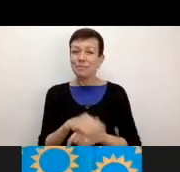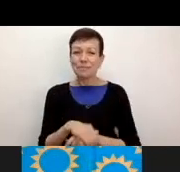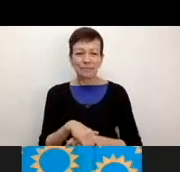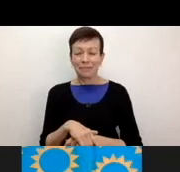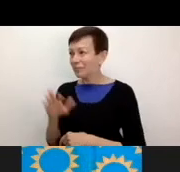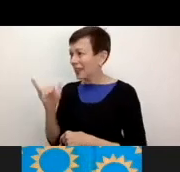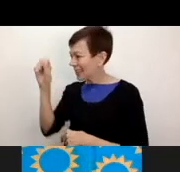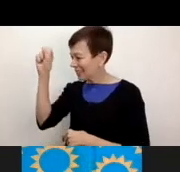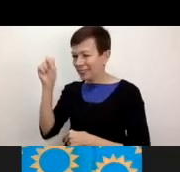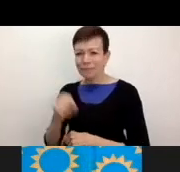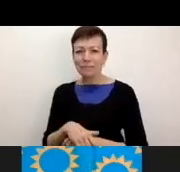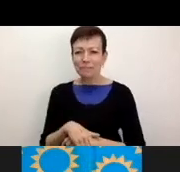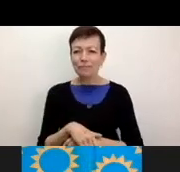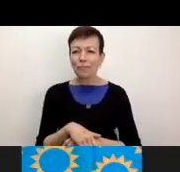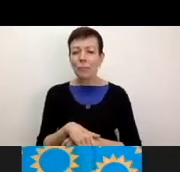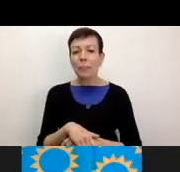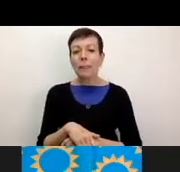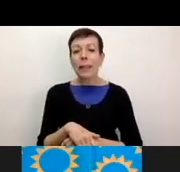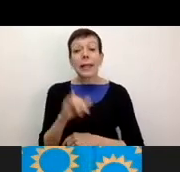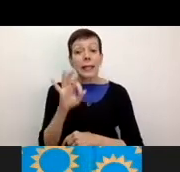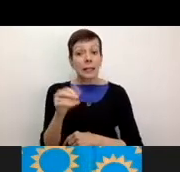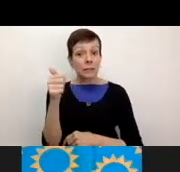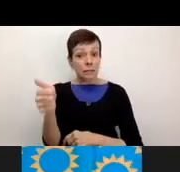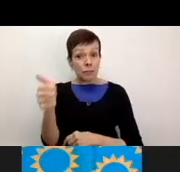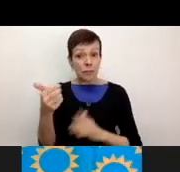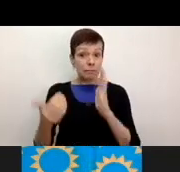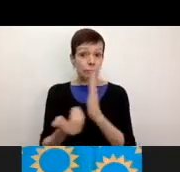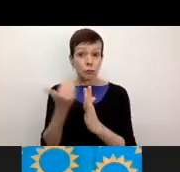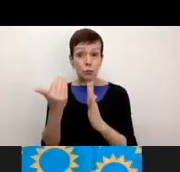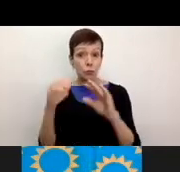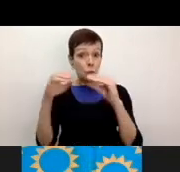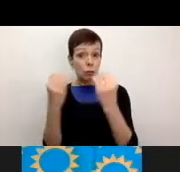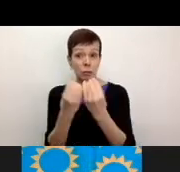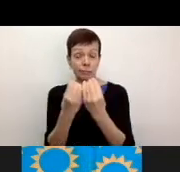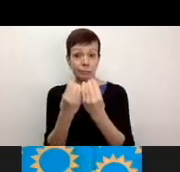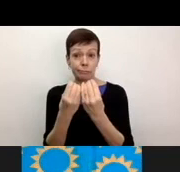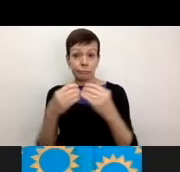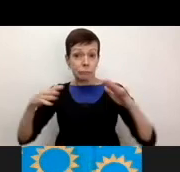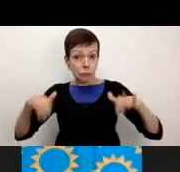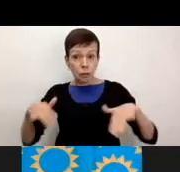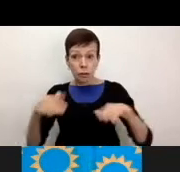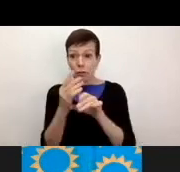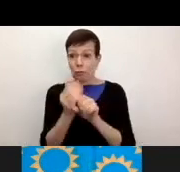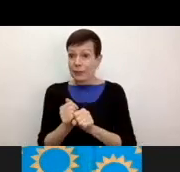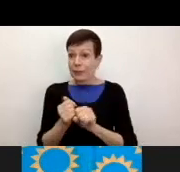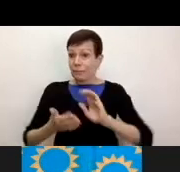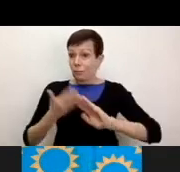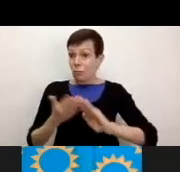So, in general, if you were a new organization, for right now, I will say yes, the Organization